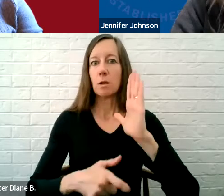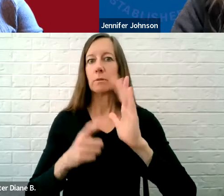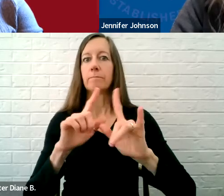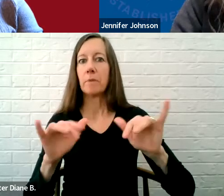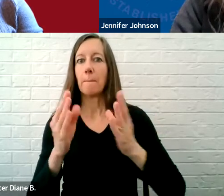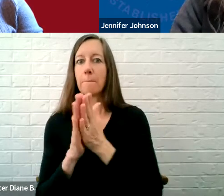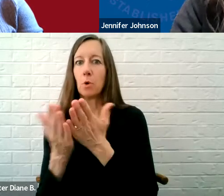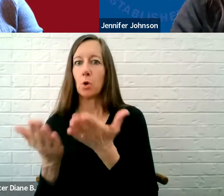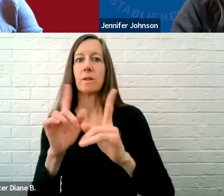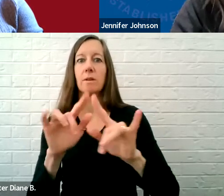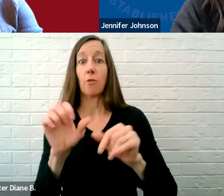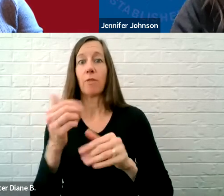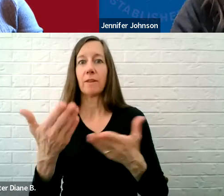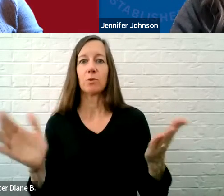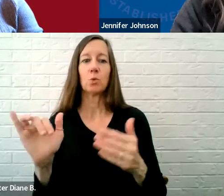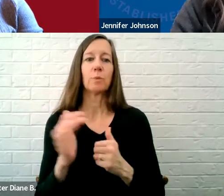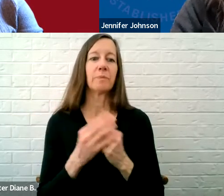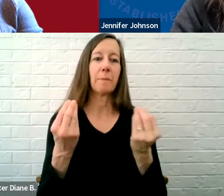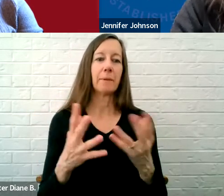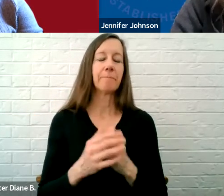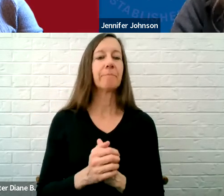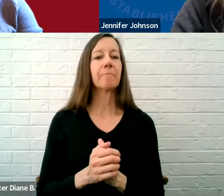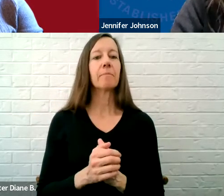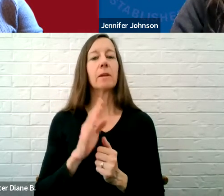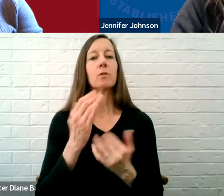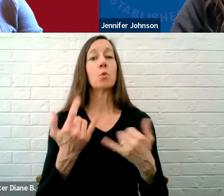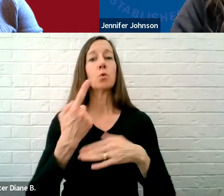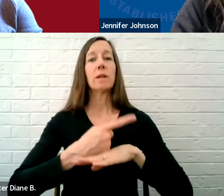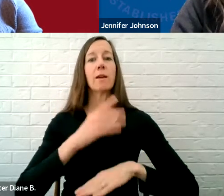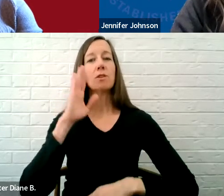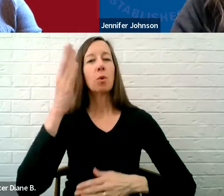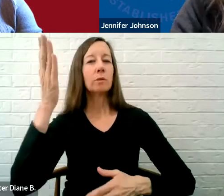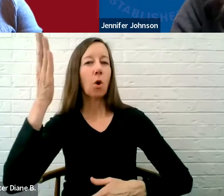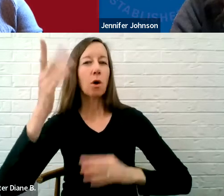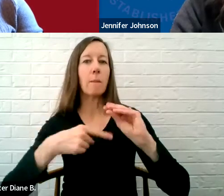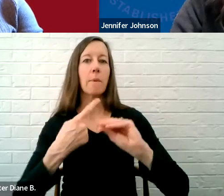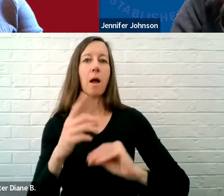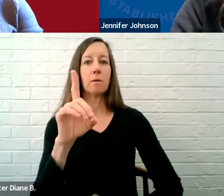She's gonna talk today about data that really provides a picture on housing for people with